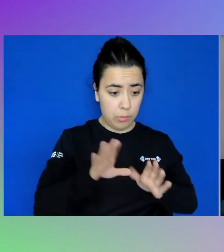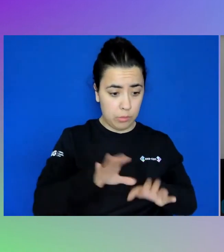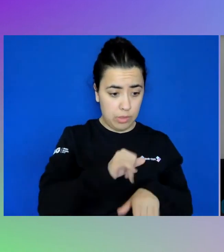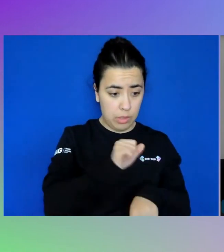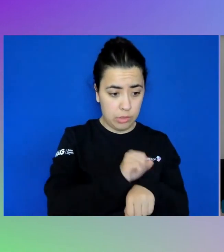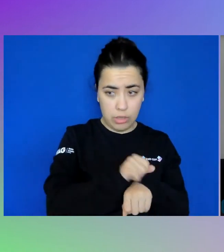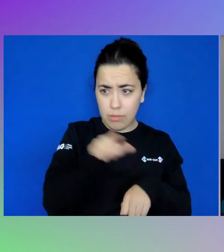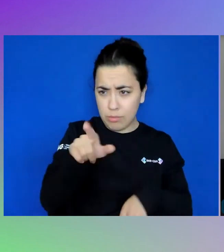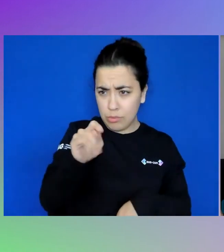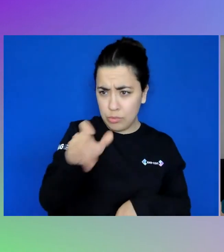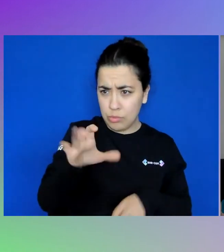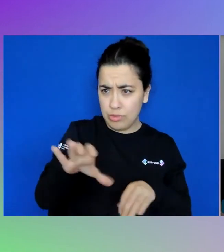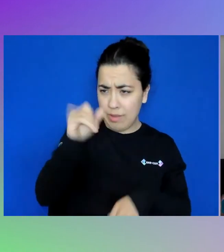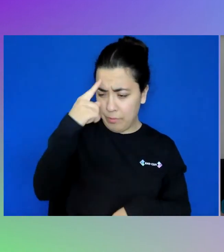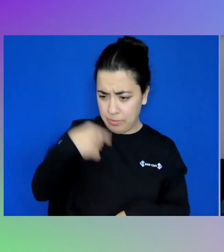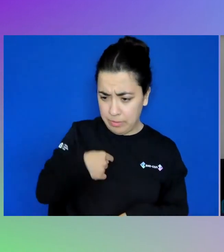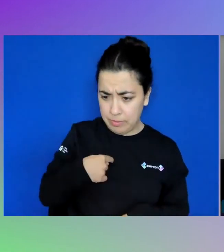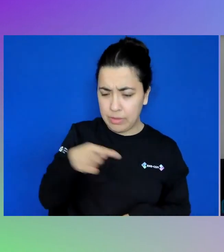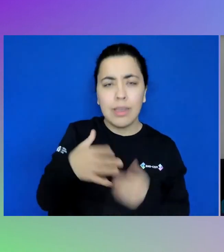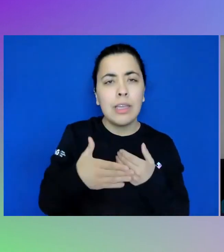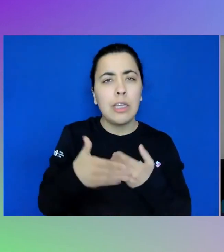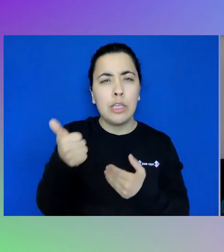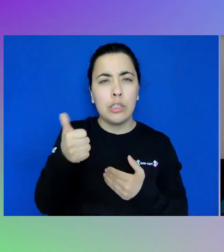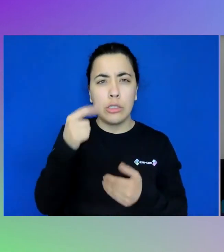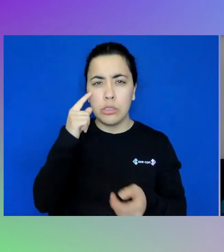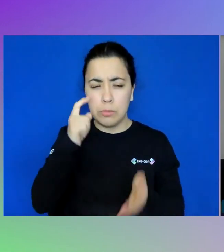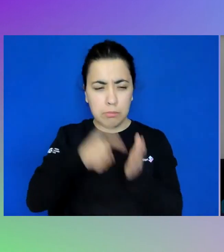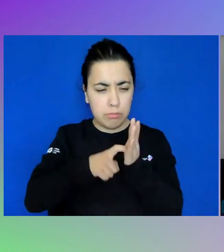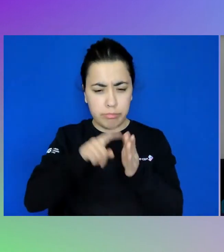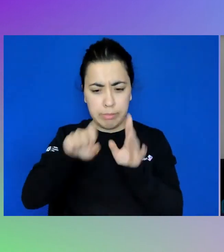them, the easier it is to actually get, um, buy in from